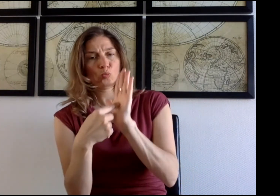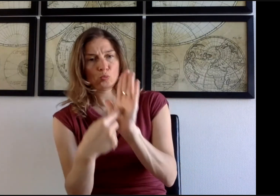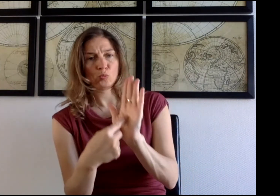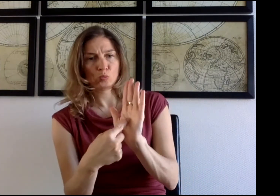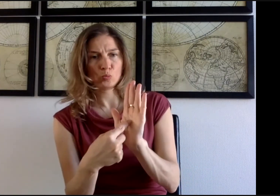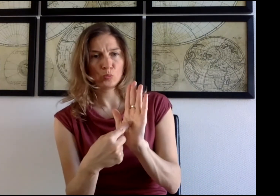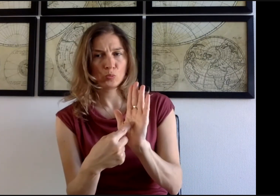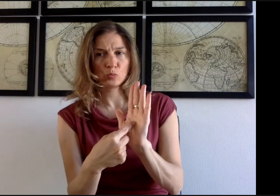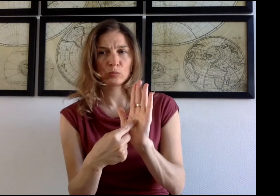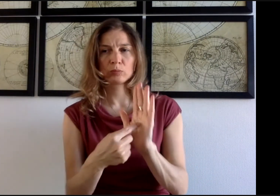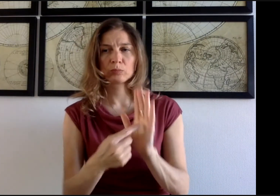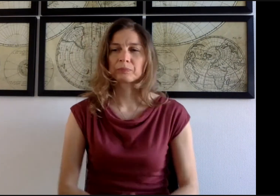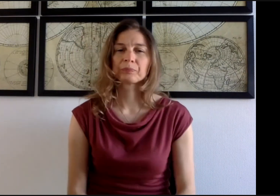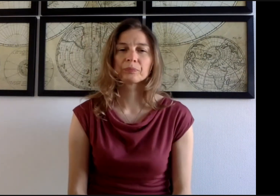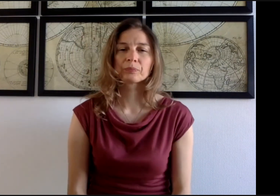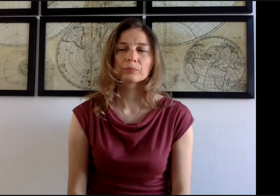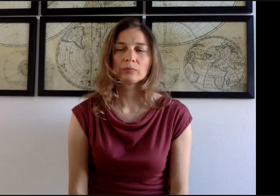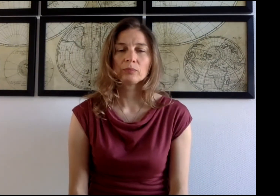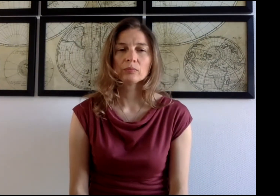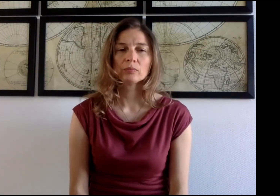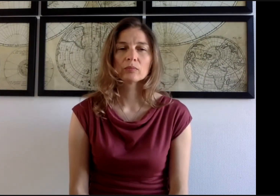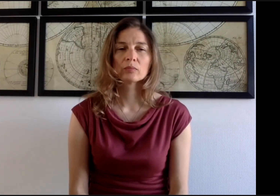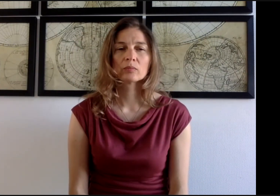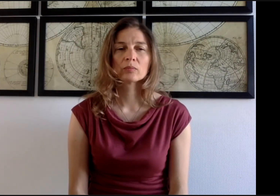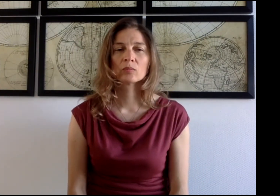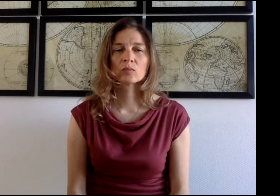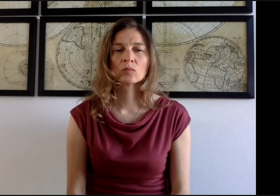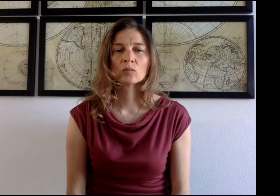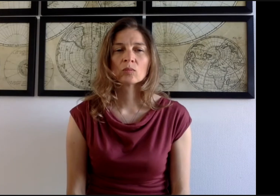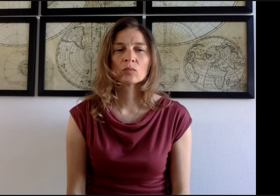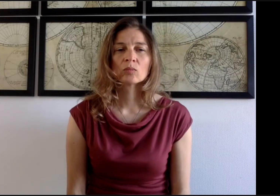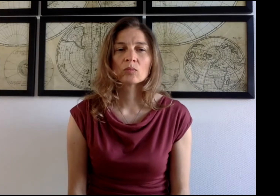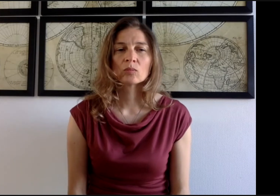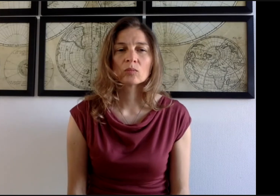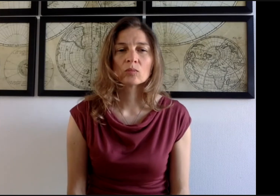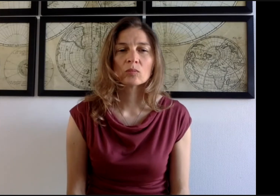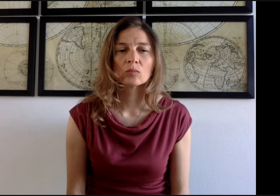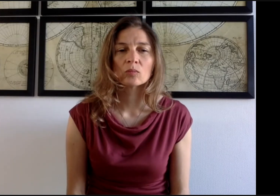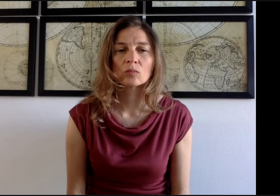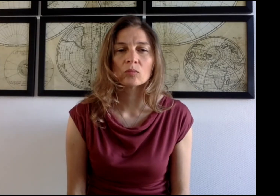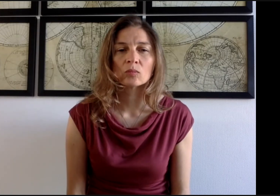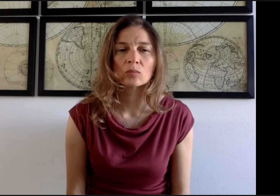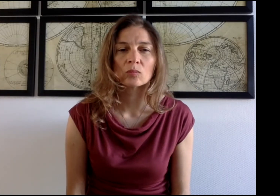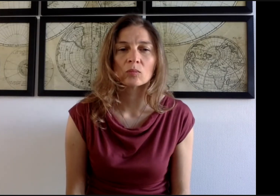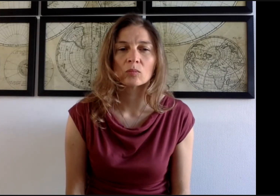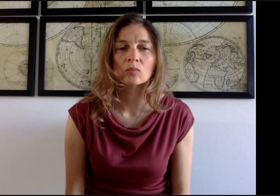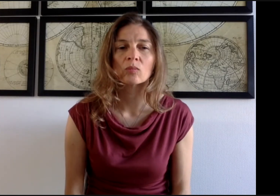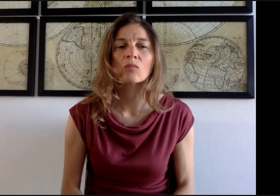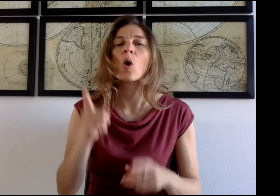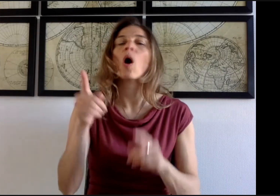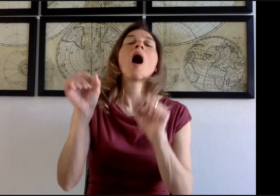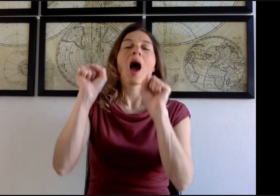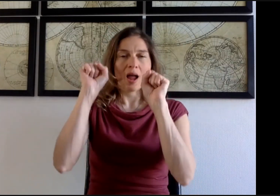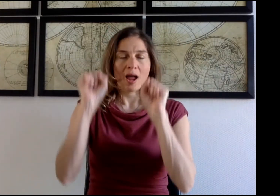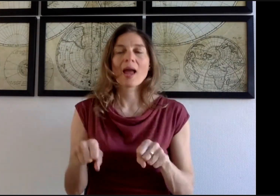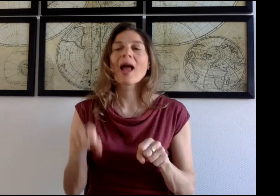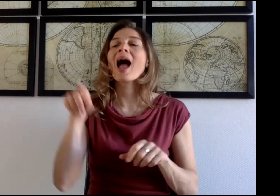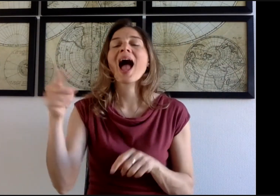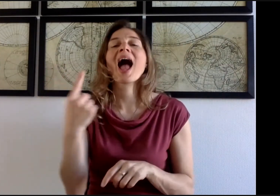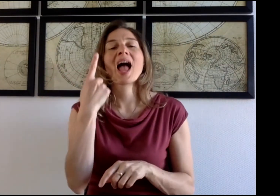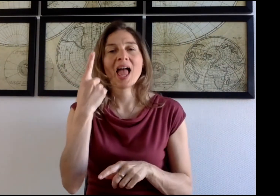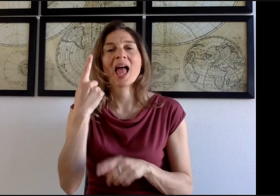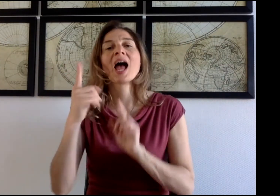However once administrative legal issue has been resolved